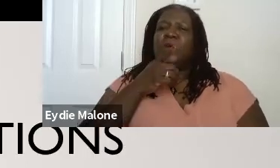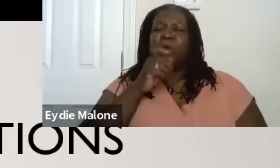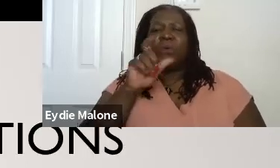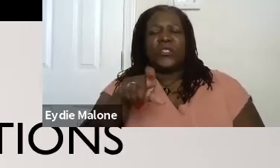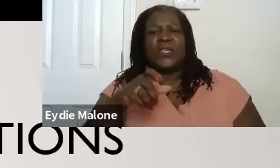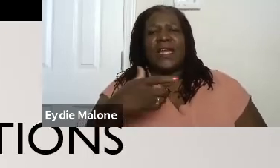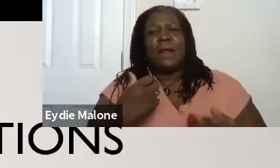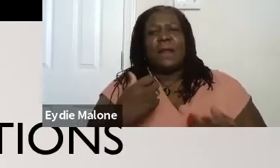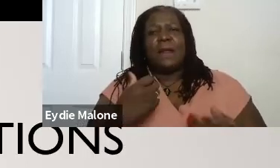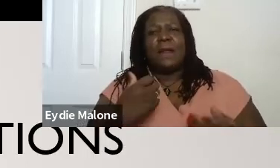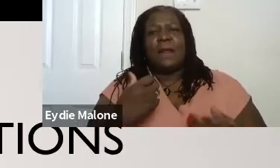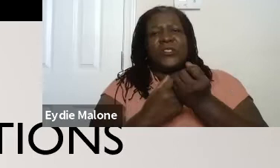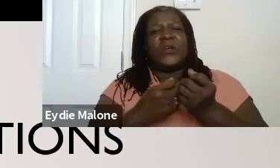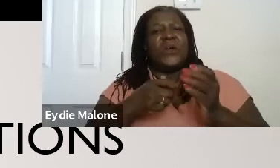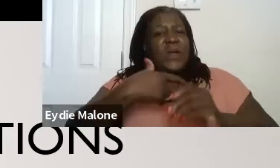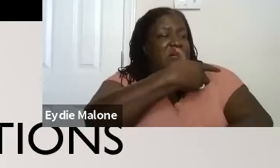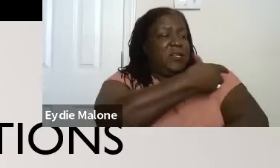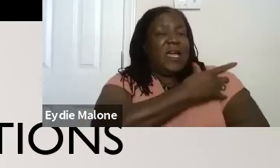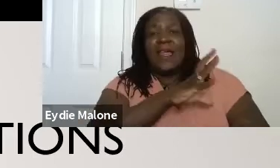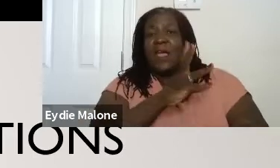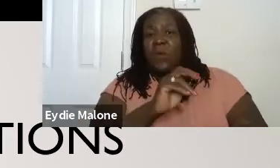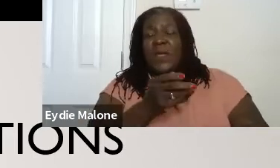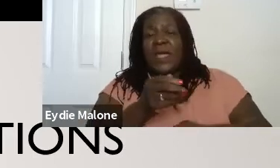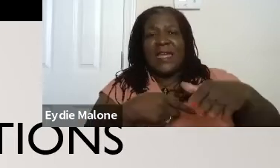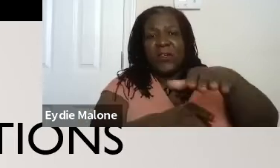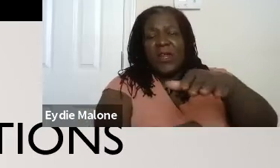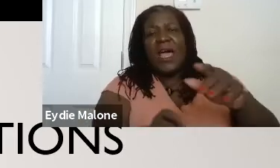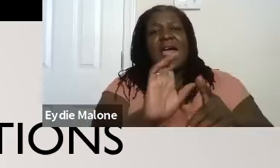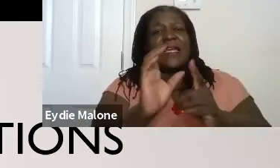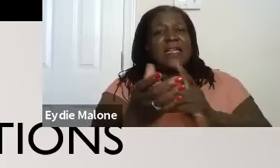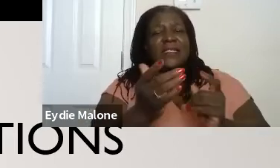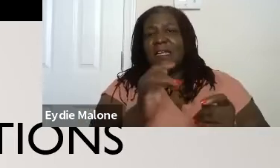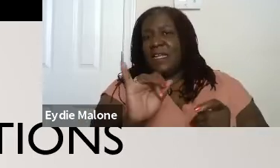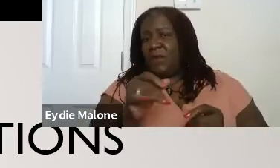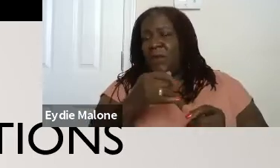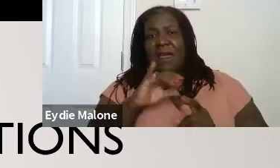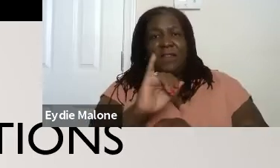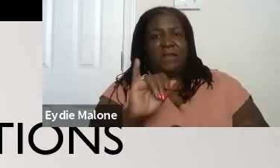about underlying conditions and if you've had the infection. This is the current CDC